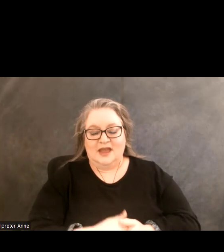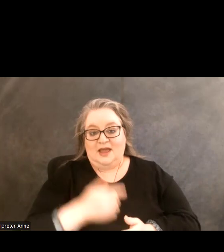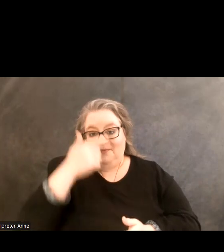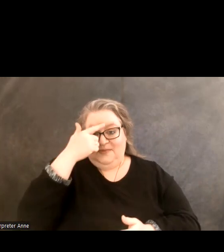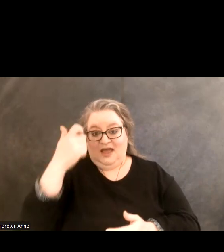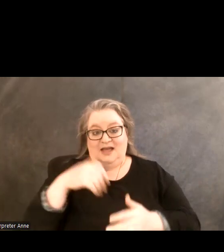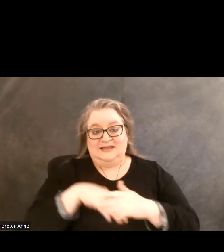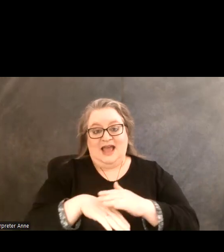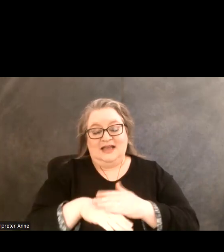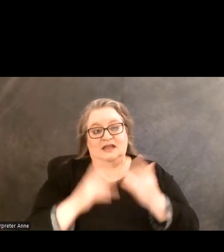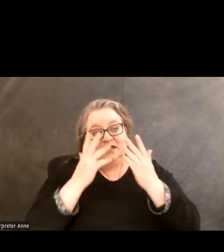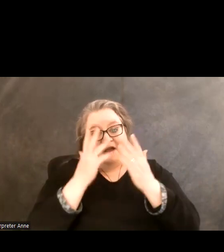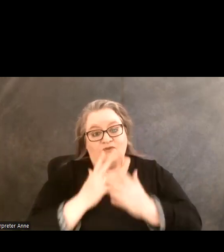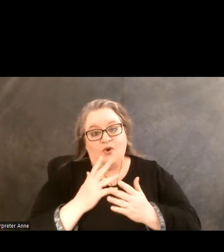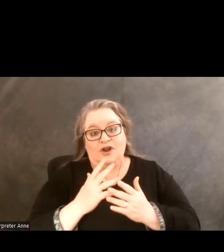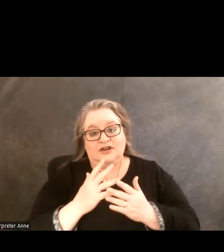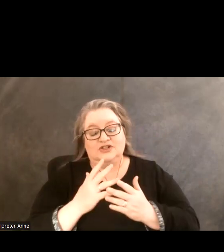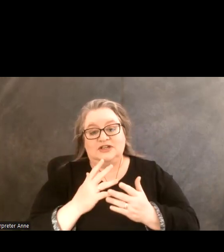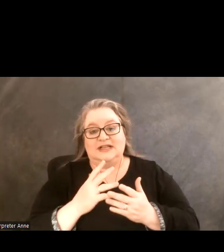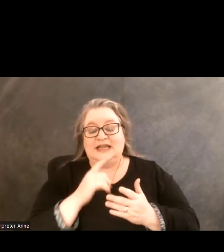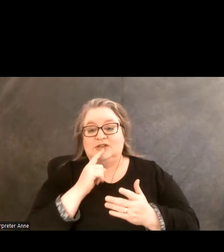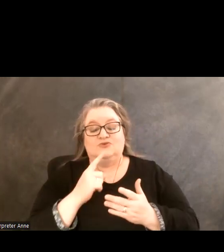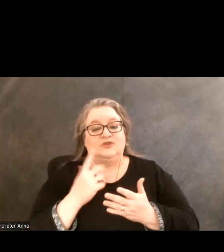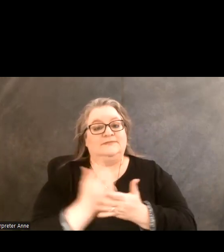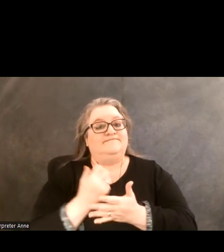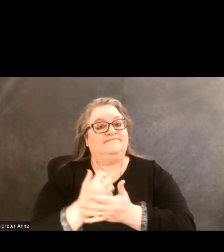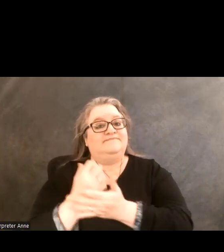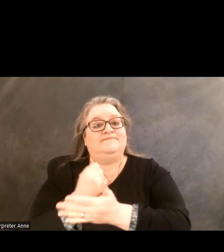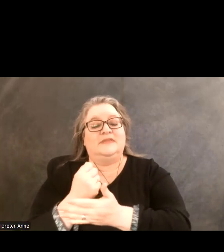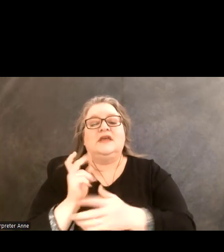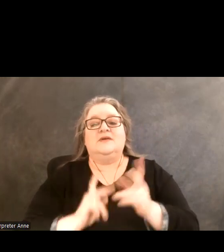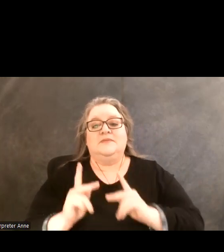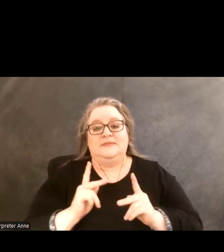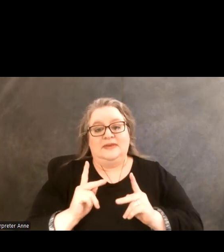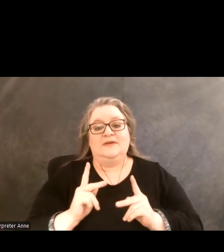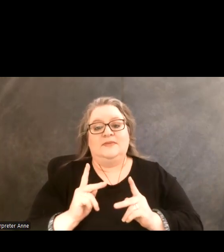unfortunately at so much of a premium, people are often faced